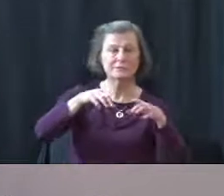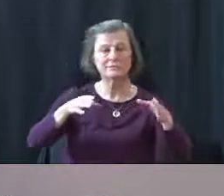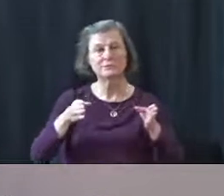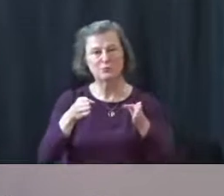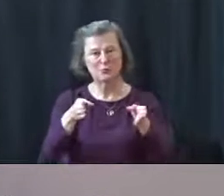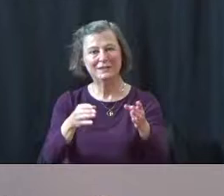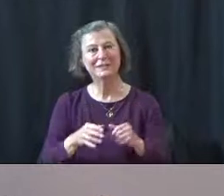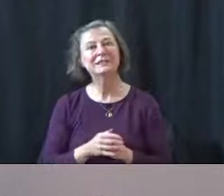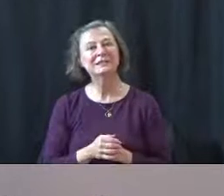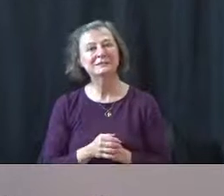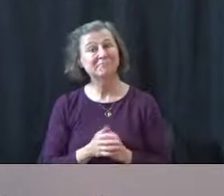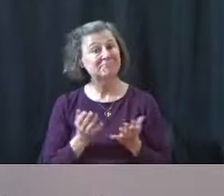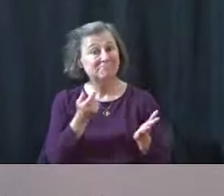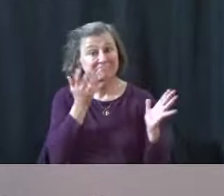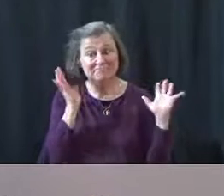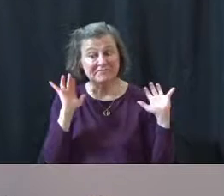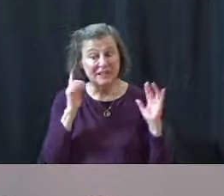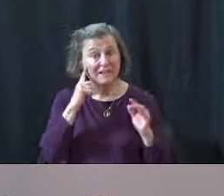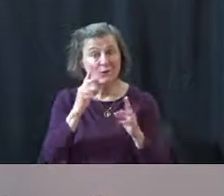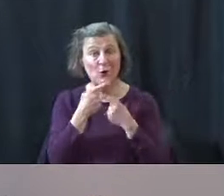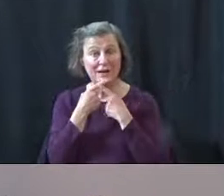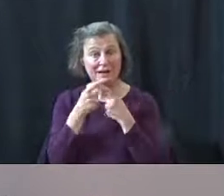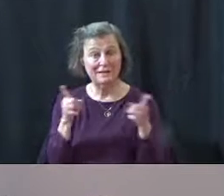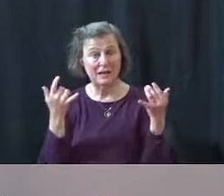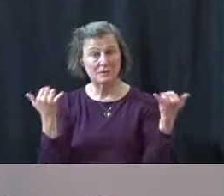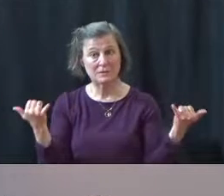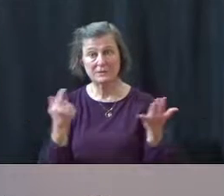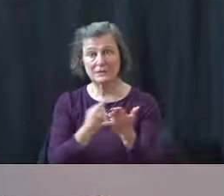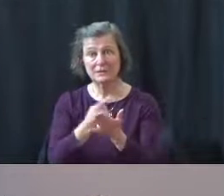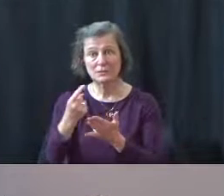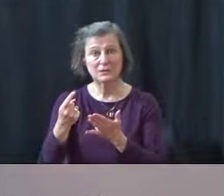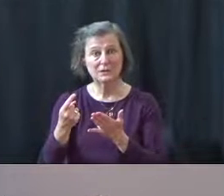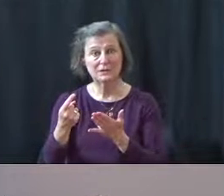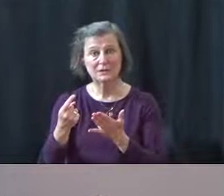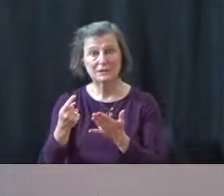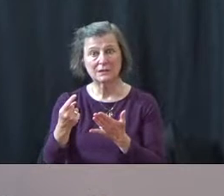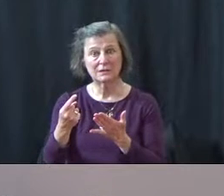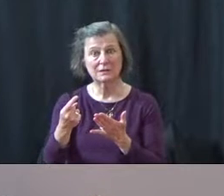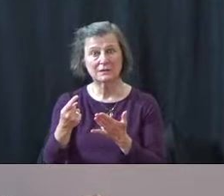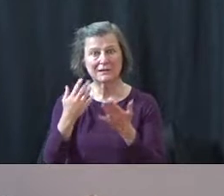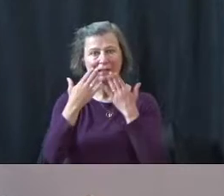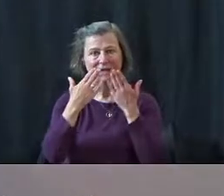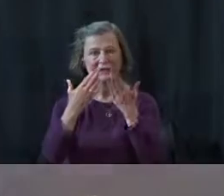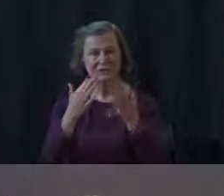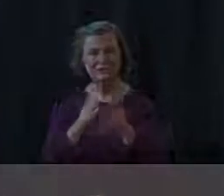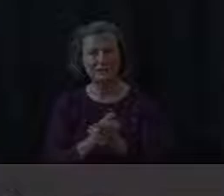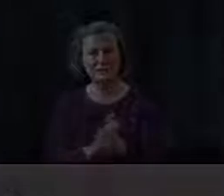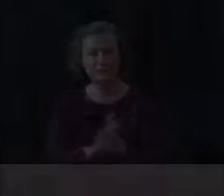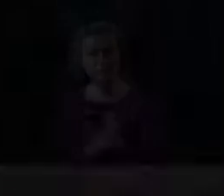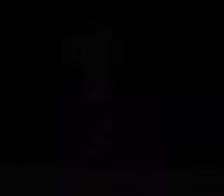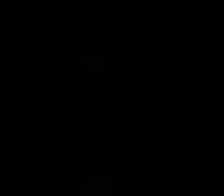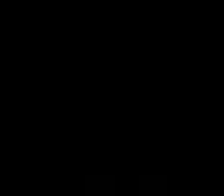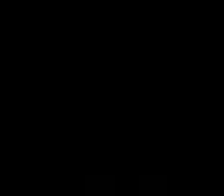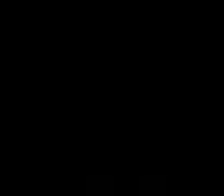So that's it I think for the announcements this week and thank you.